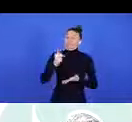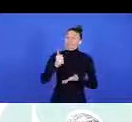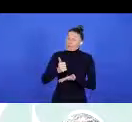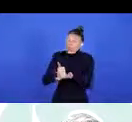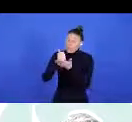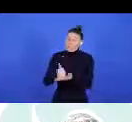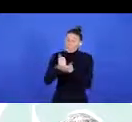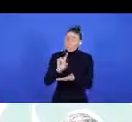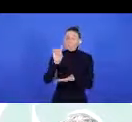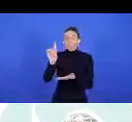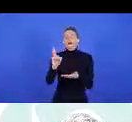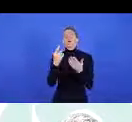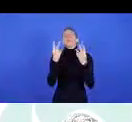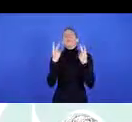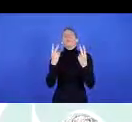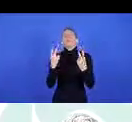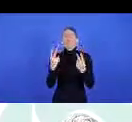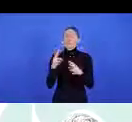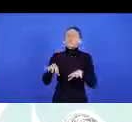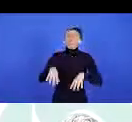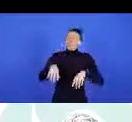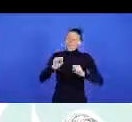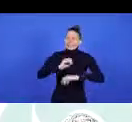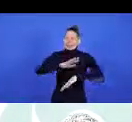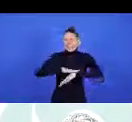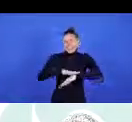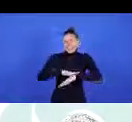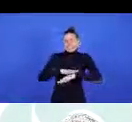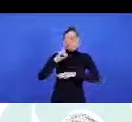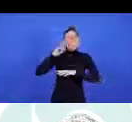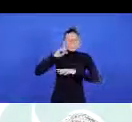technical resource and understand the limitations really,